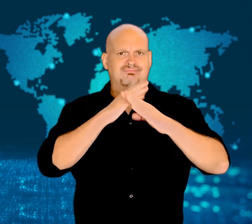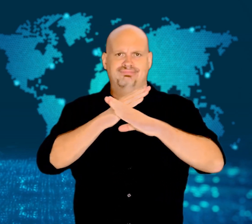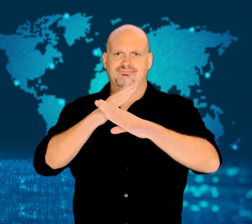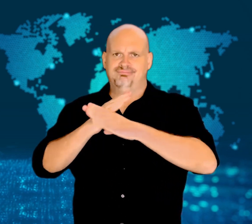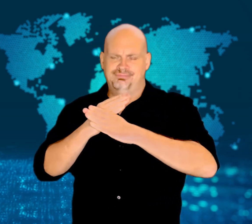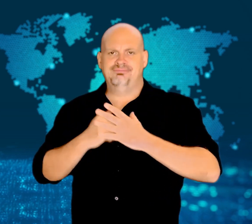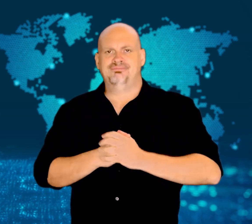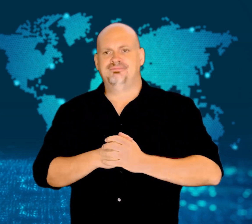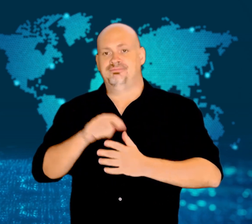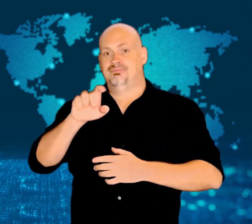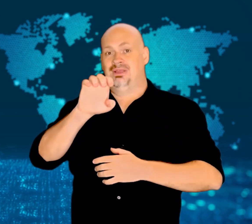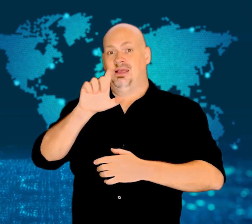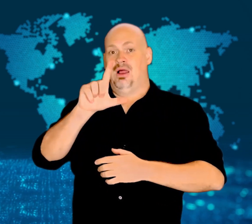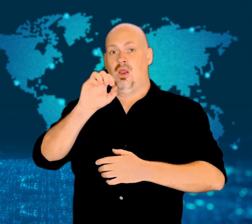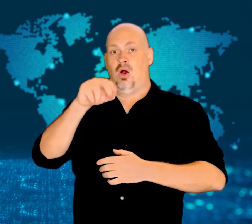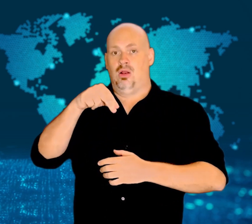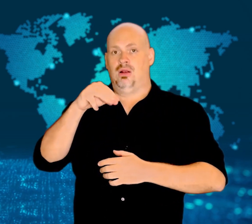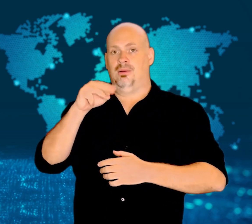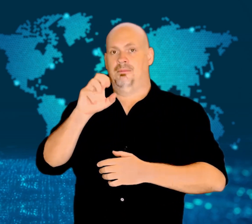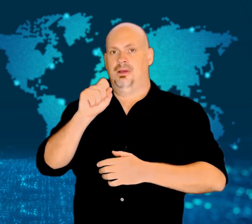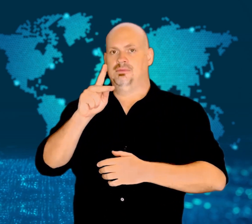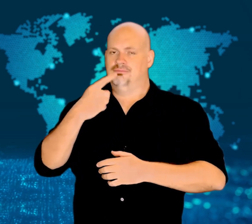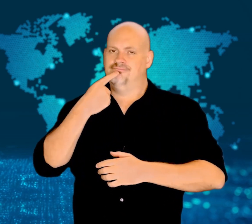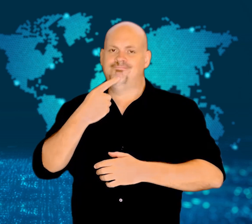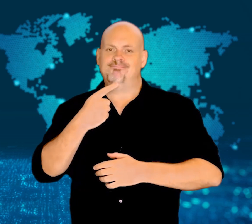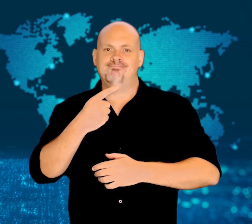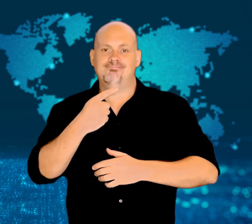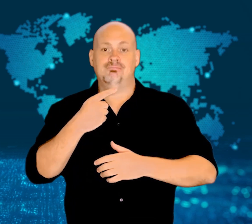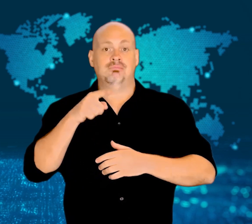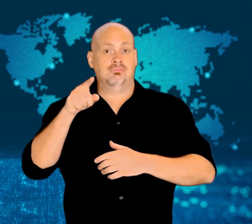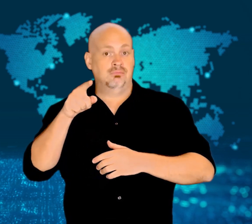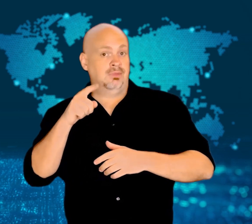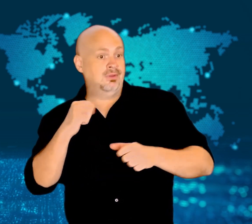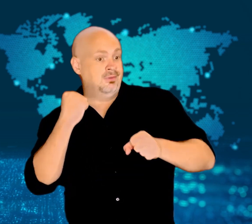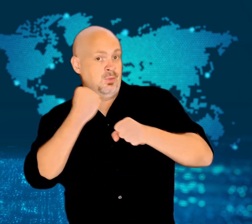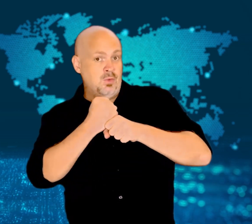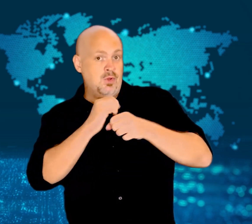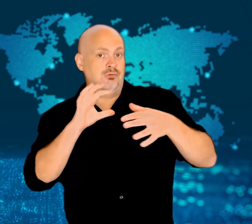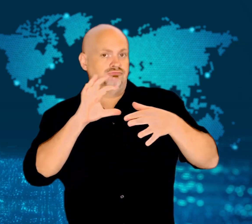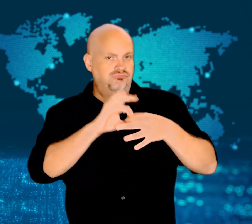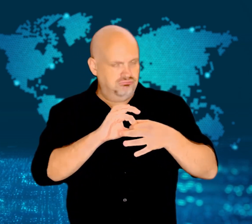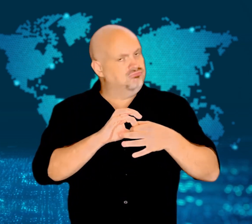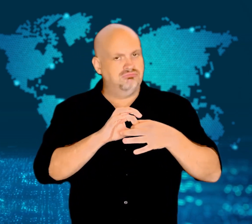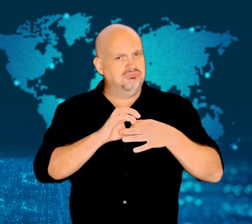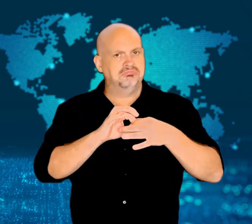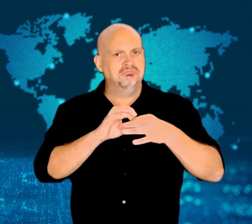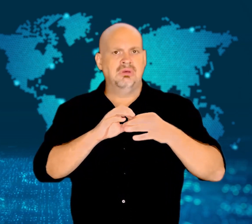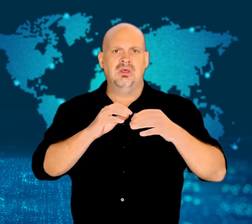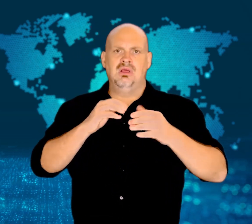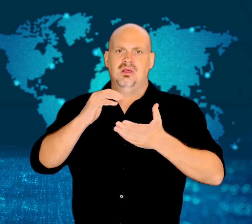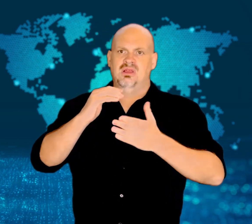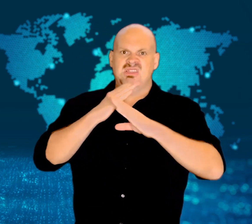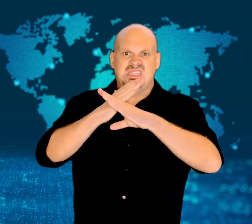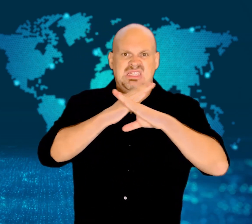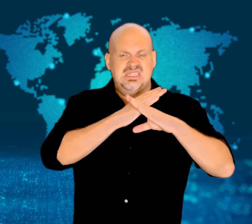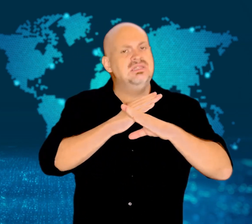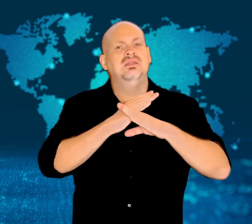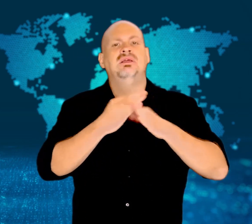in the past and Musk has promised to turn Twitter into